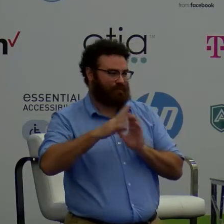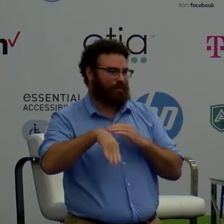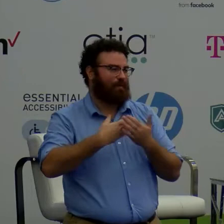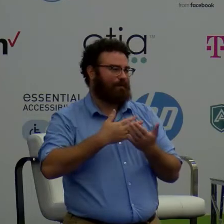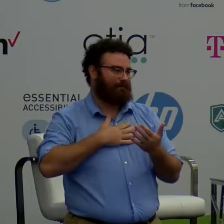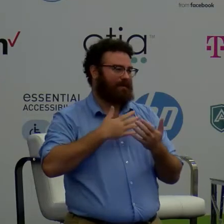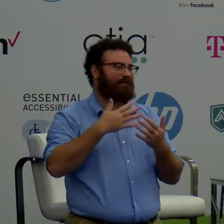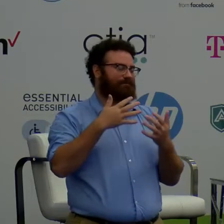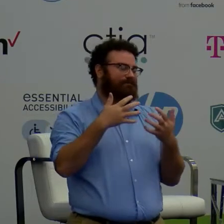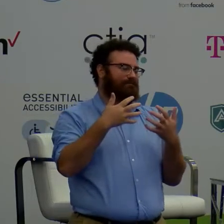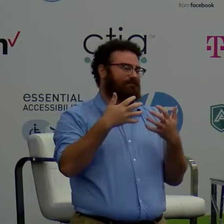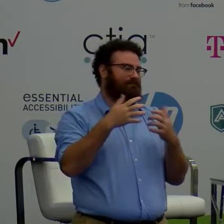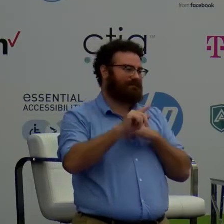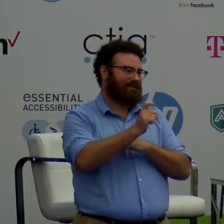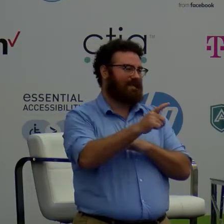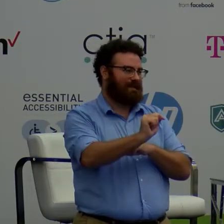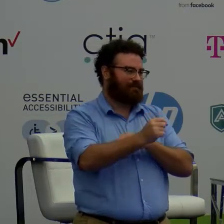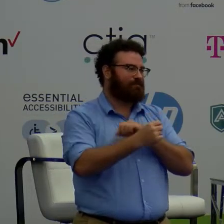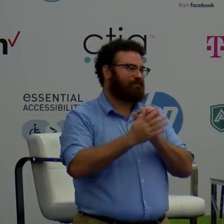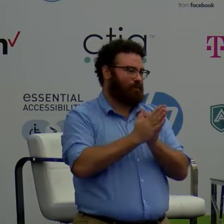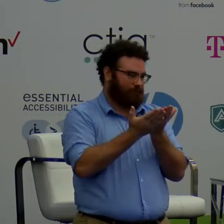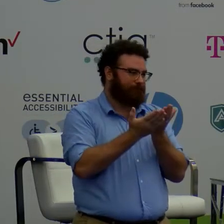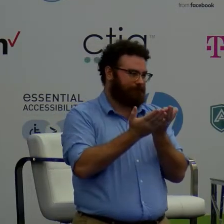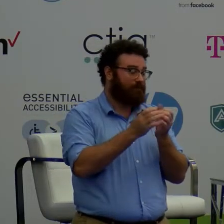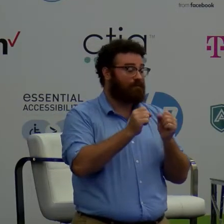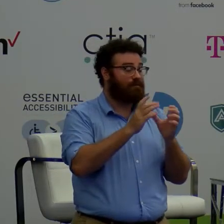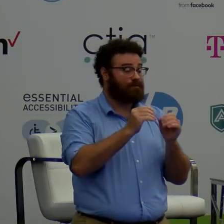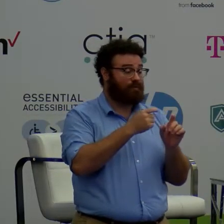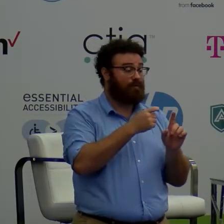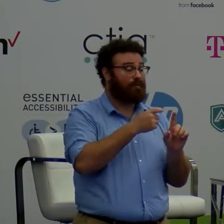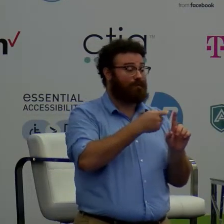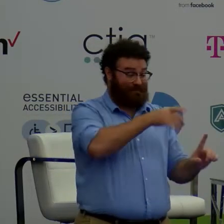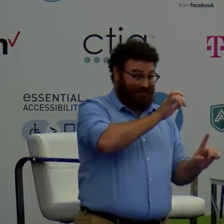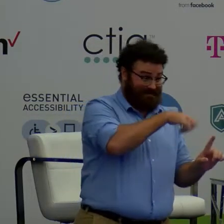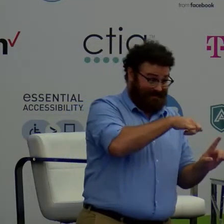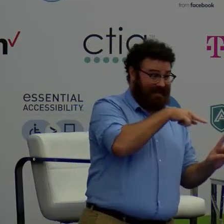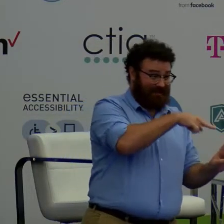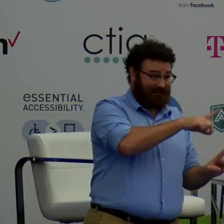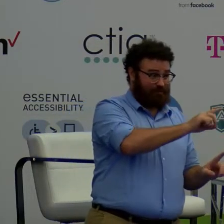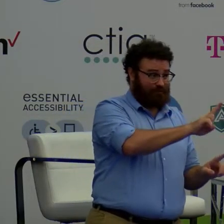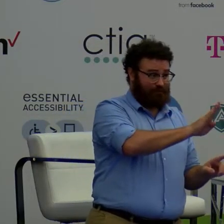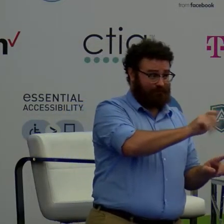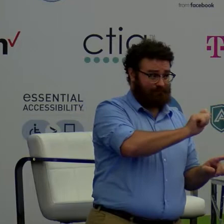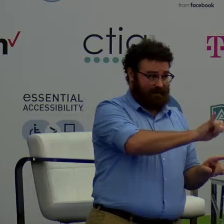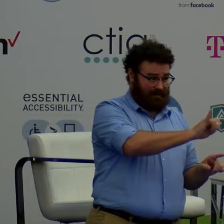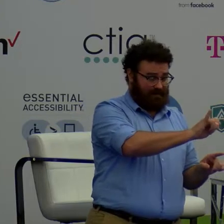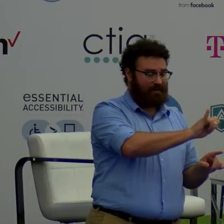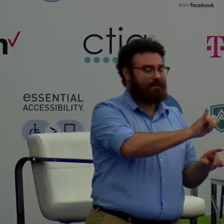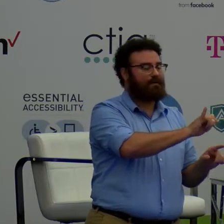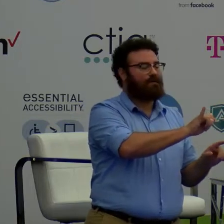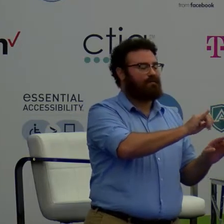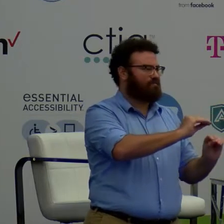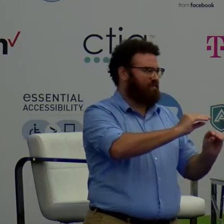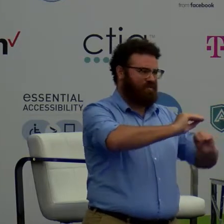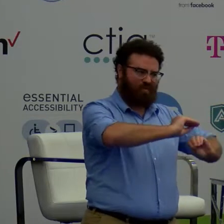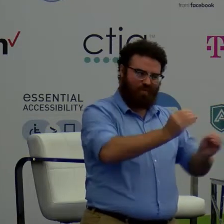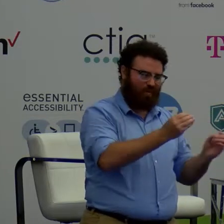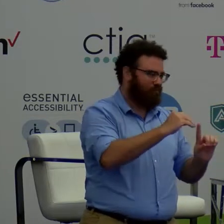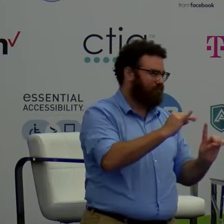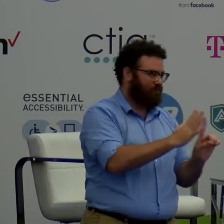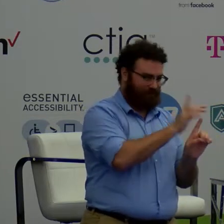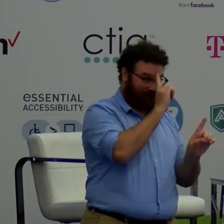So going from that in Dubai, in those years having zero exposure to accessibility, having